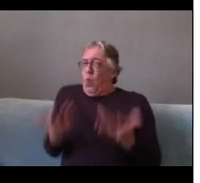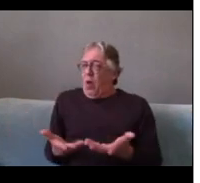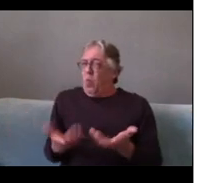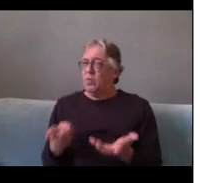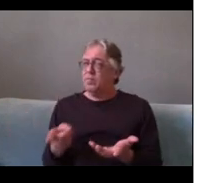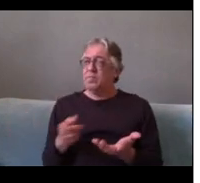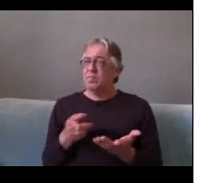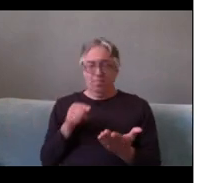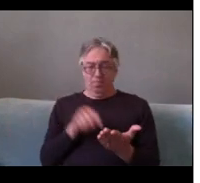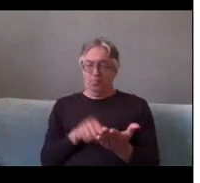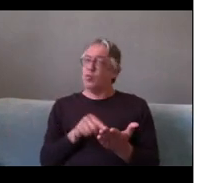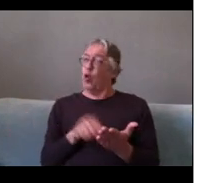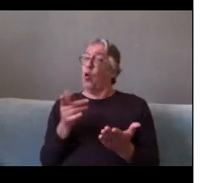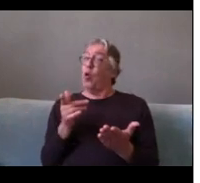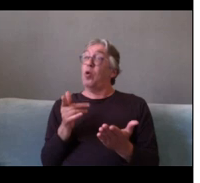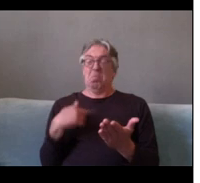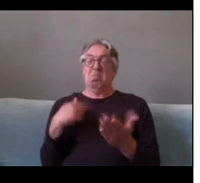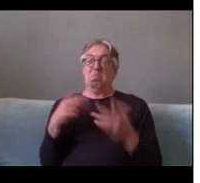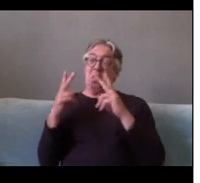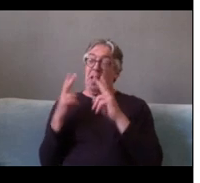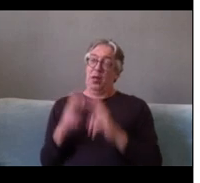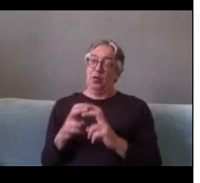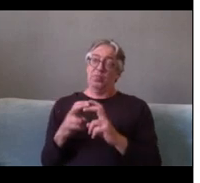And then in February... (cutting out)